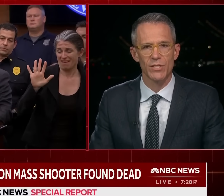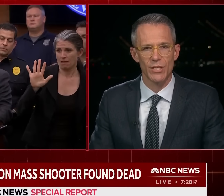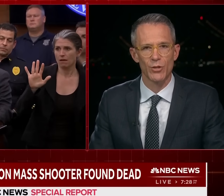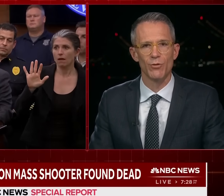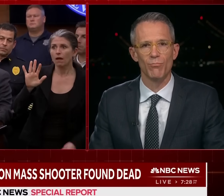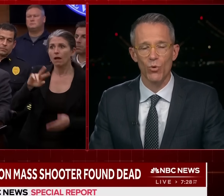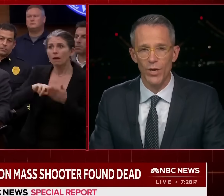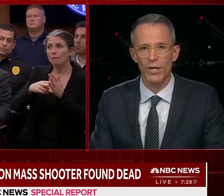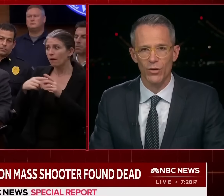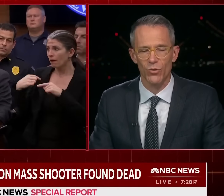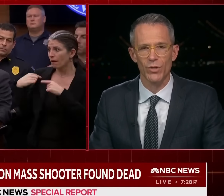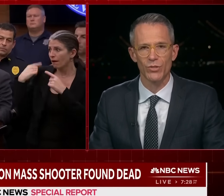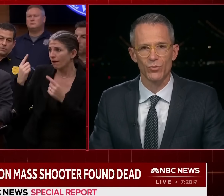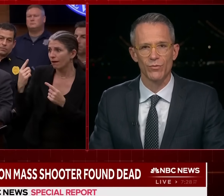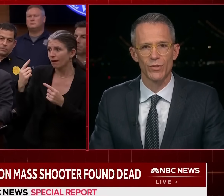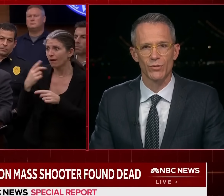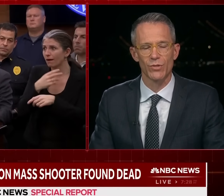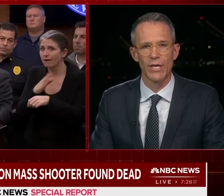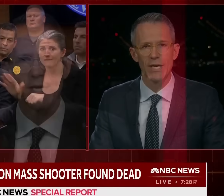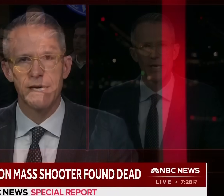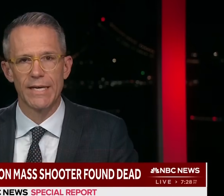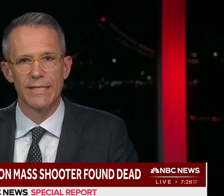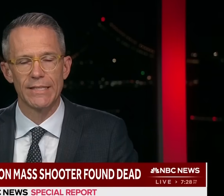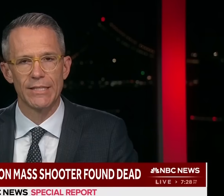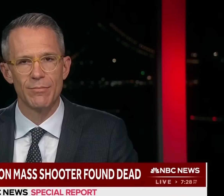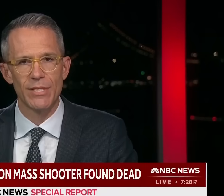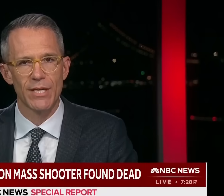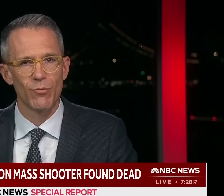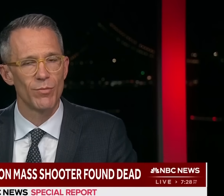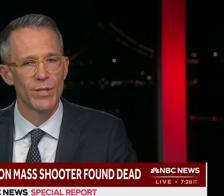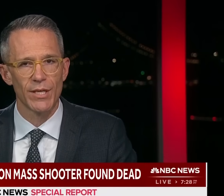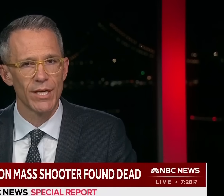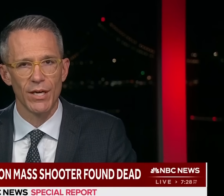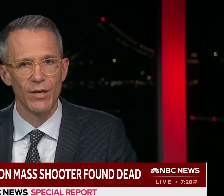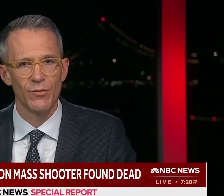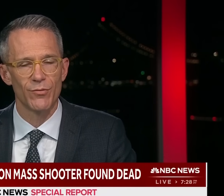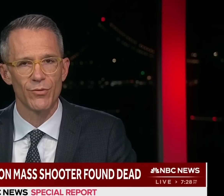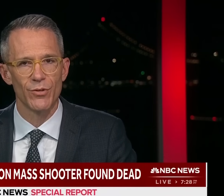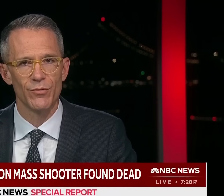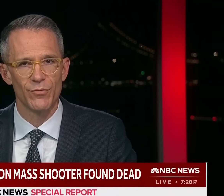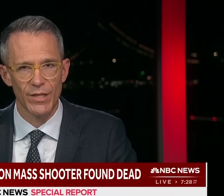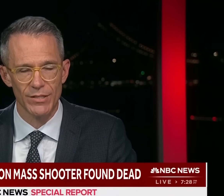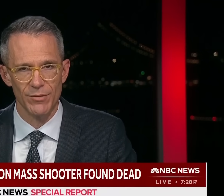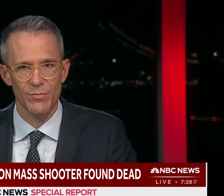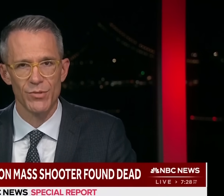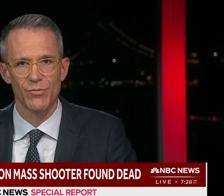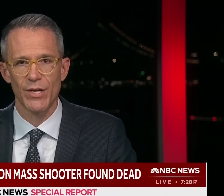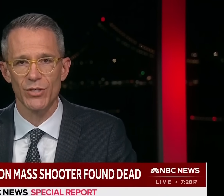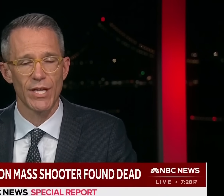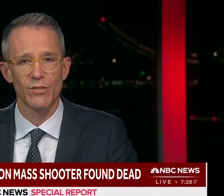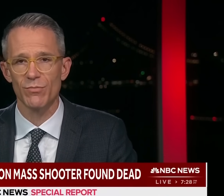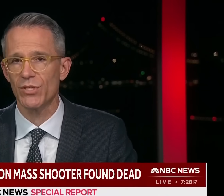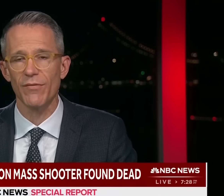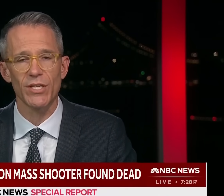PEOPLE AND INJURED 13 OTHERS WEDNESDAY NIGHT, HAS BEEN FOUND DECEASED. FURTHER DETAILS WILL BE RELEASED IN THE MORNING, ACCORDING TO